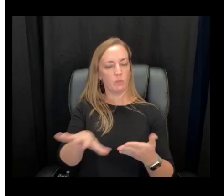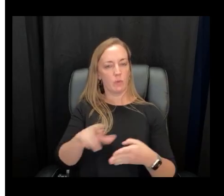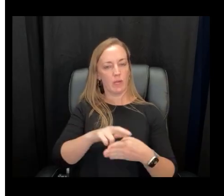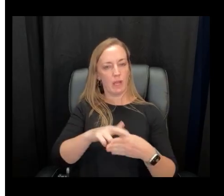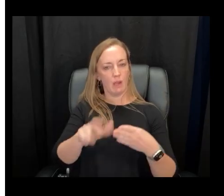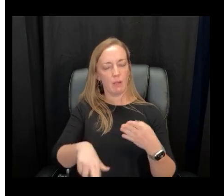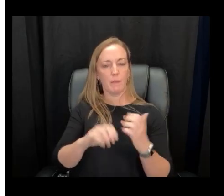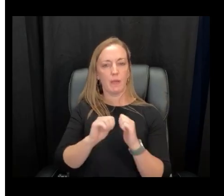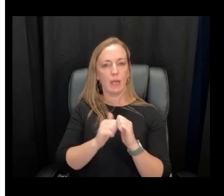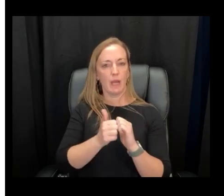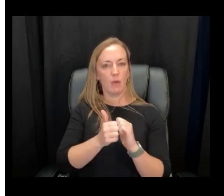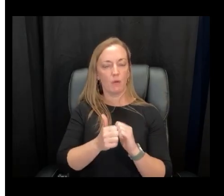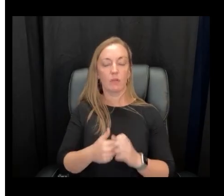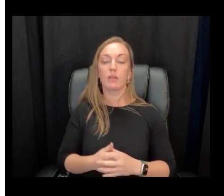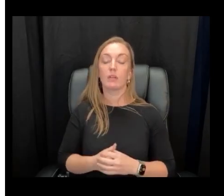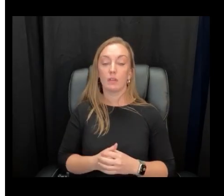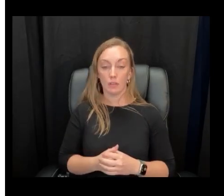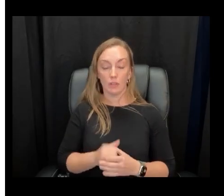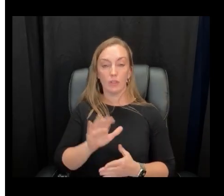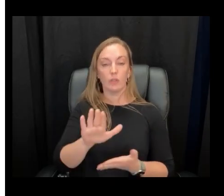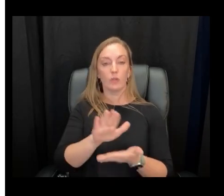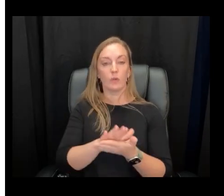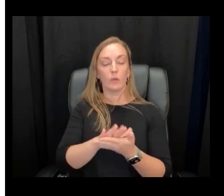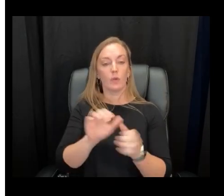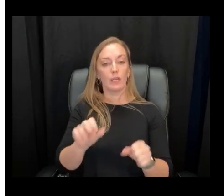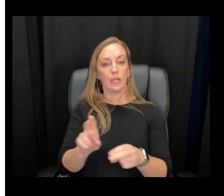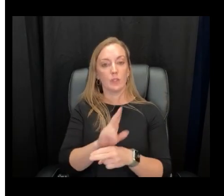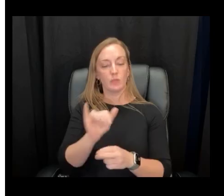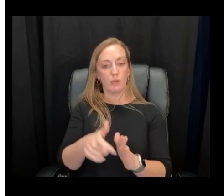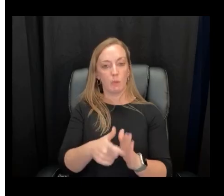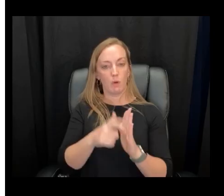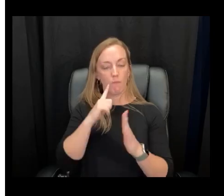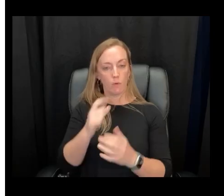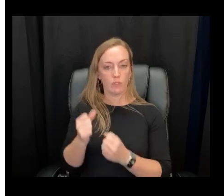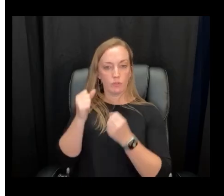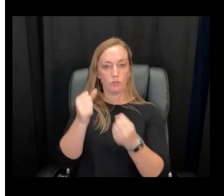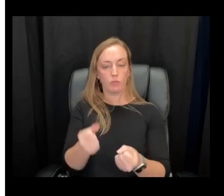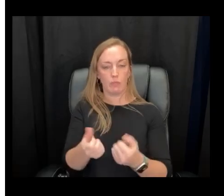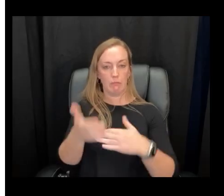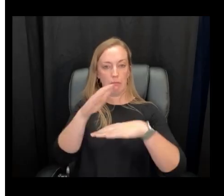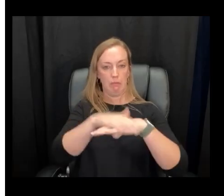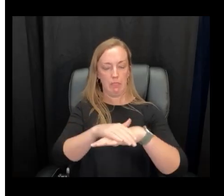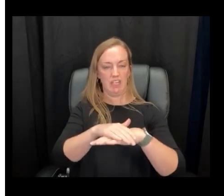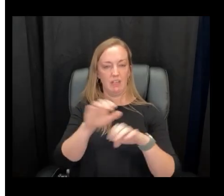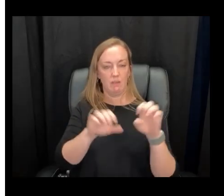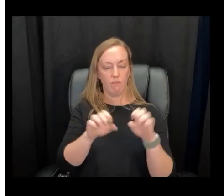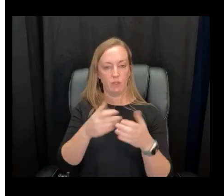strengthen evaluation practices by incorporating bilingual measures, language-informed analysis,